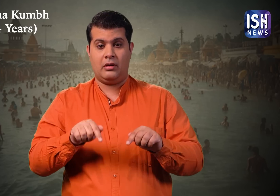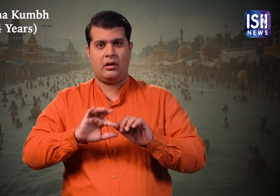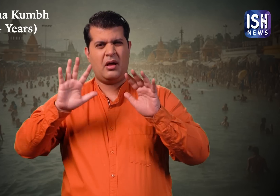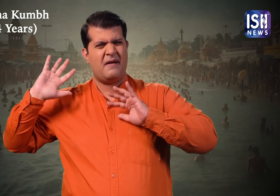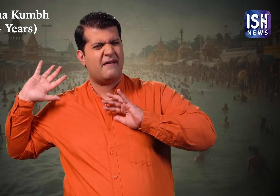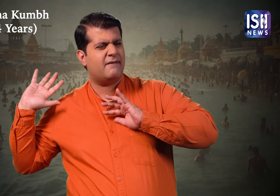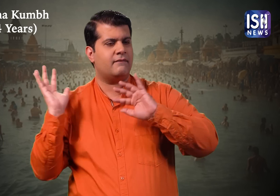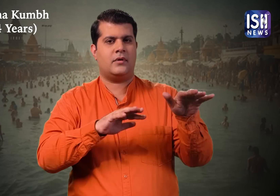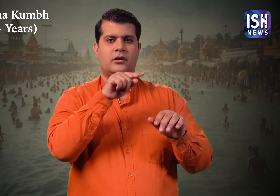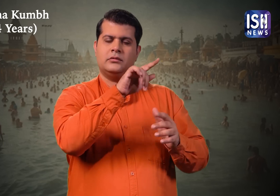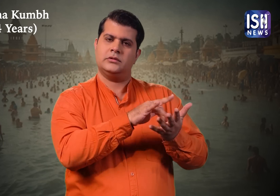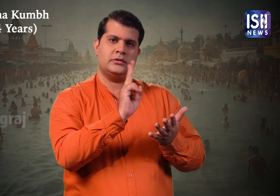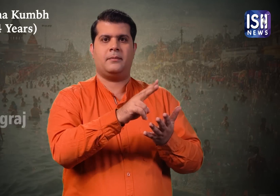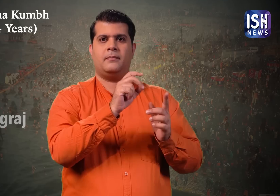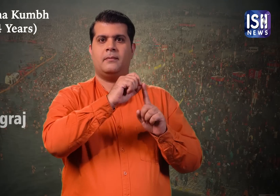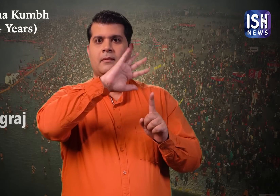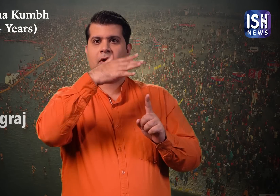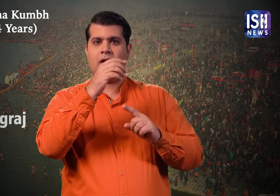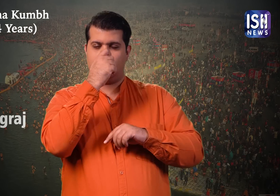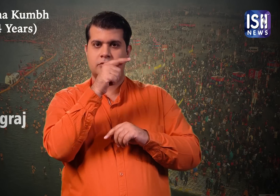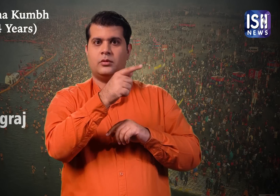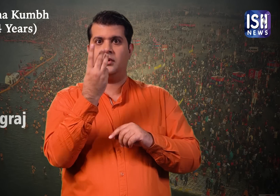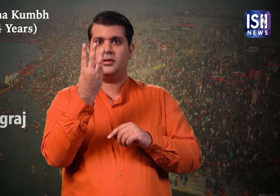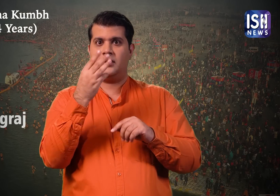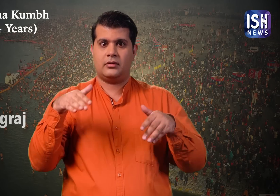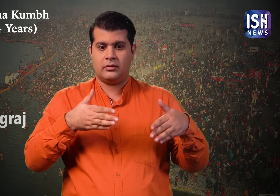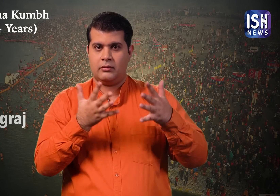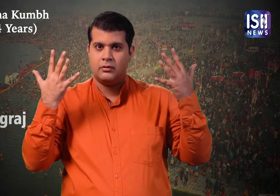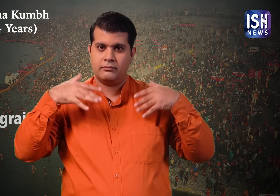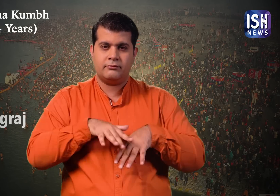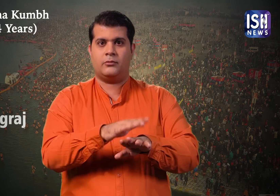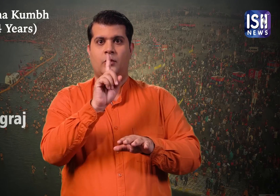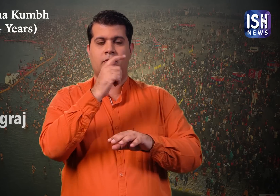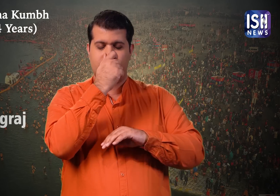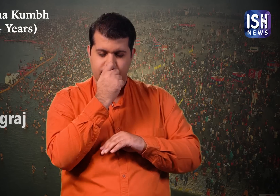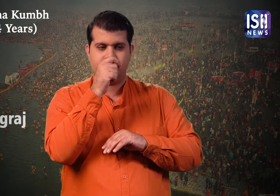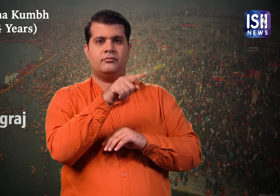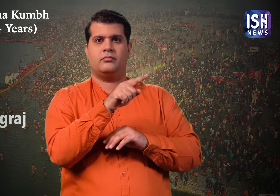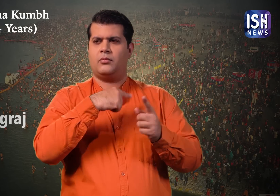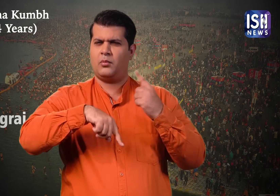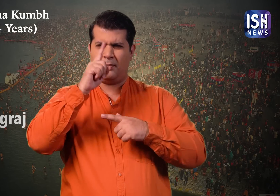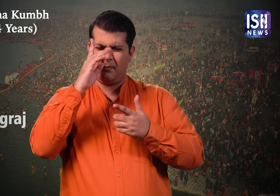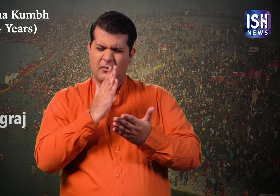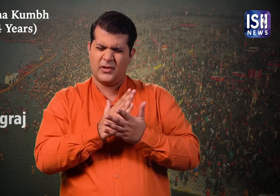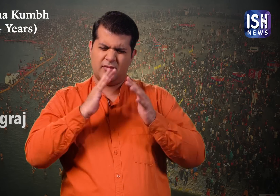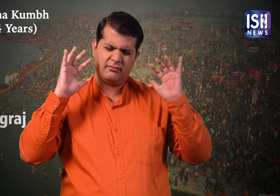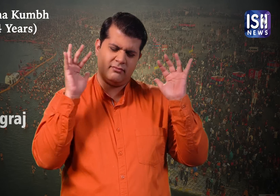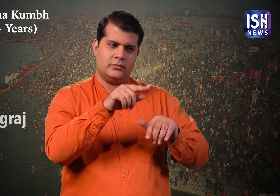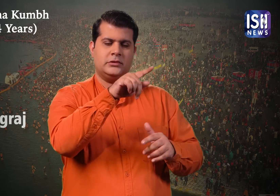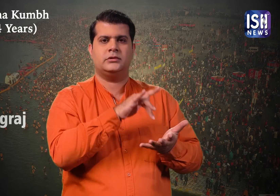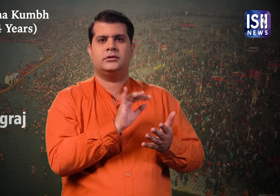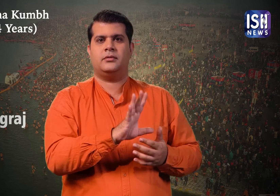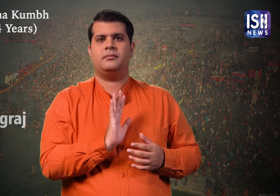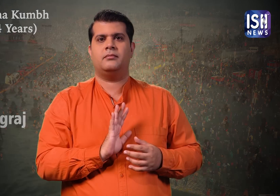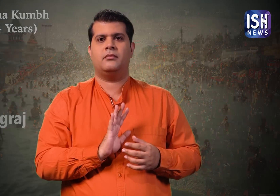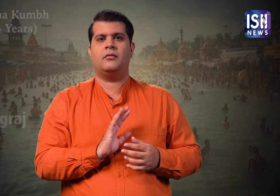A large number of people have gathered in Prayagraj to take part in the Maha Kumbh Mela, where the three rivers converge.